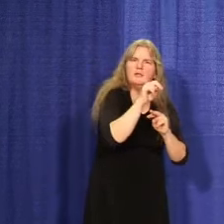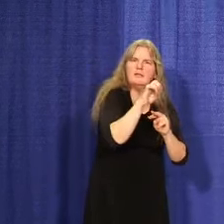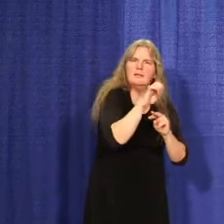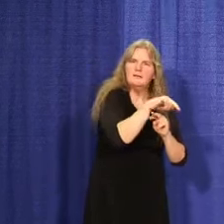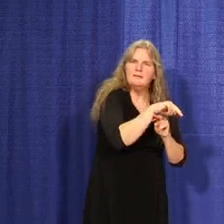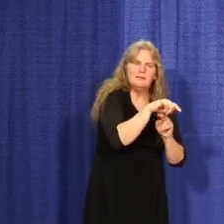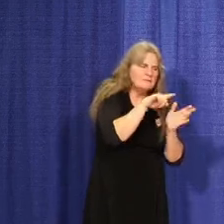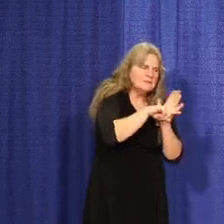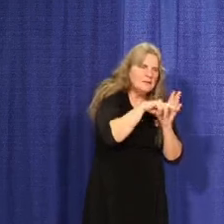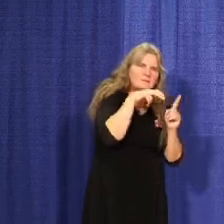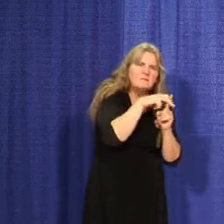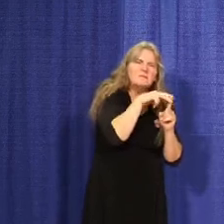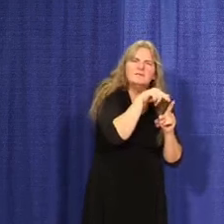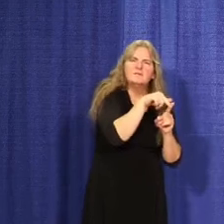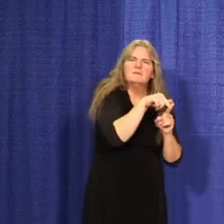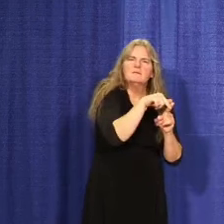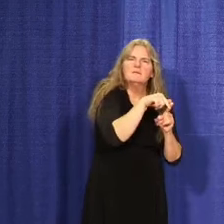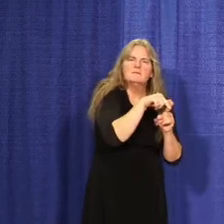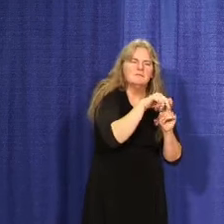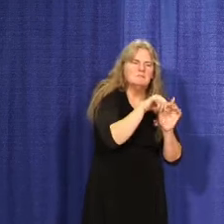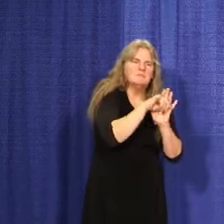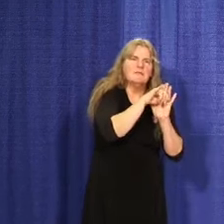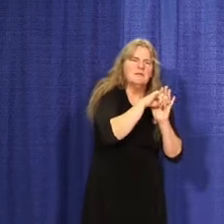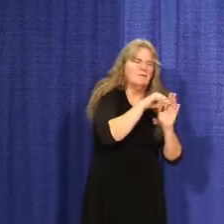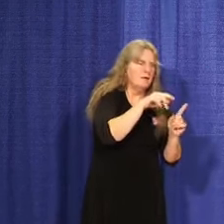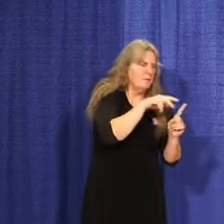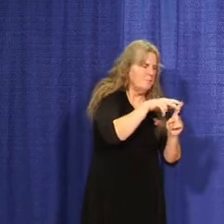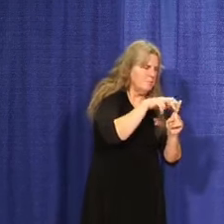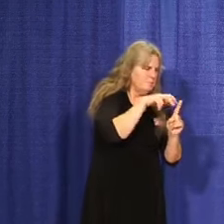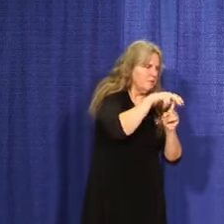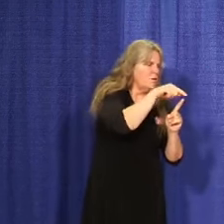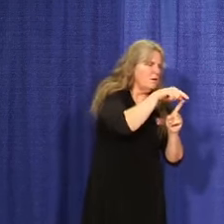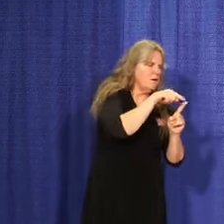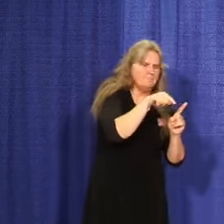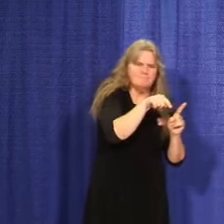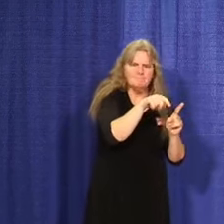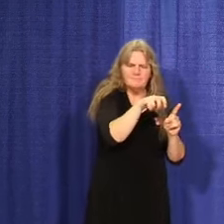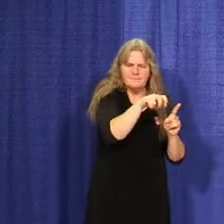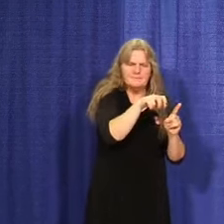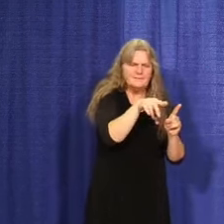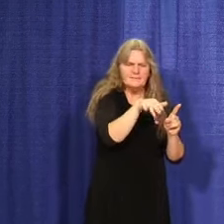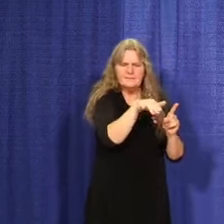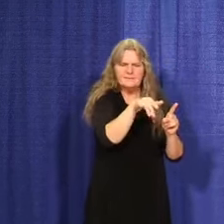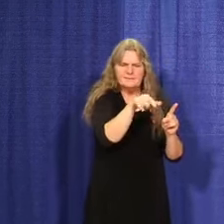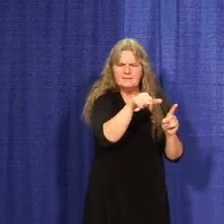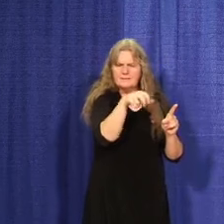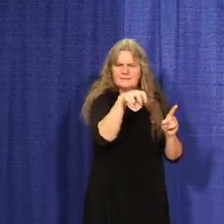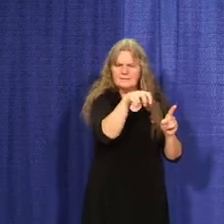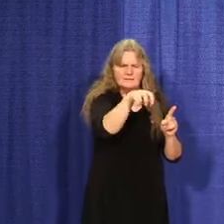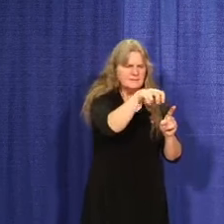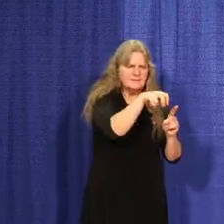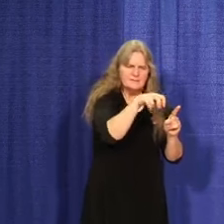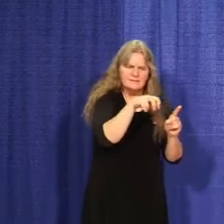It picked up one, it did not pick up the other. Then on another test, it seemed to pick up both but at very low